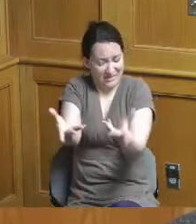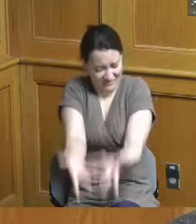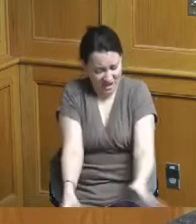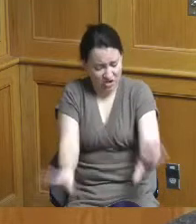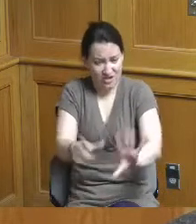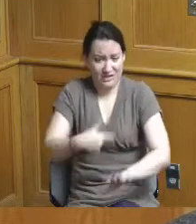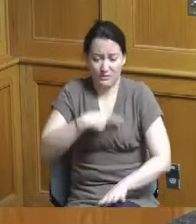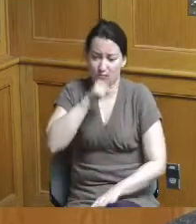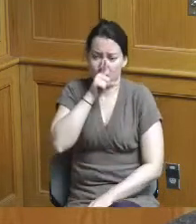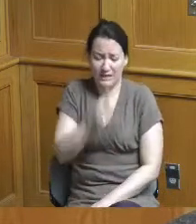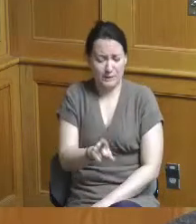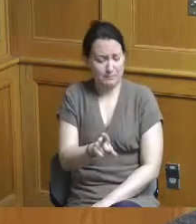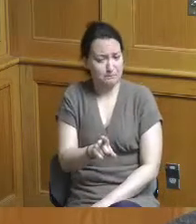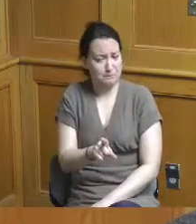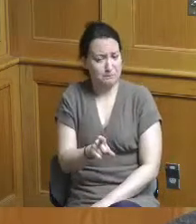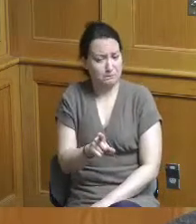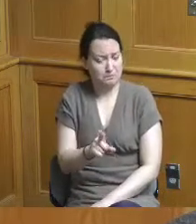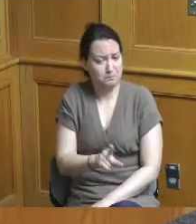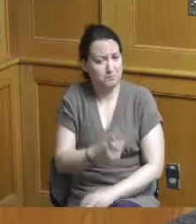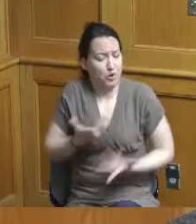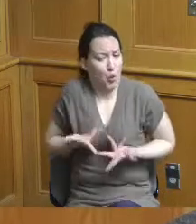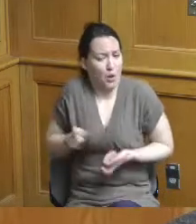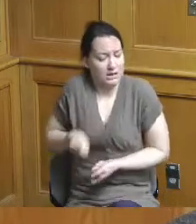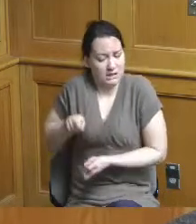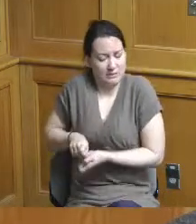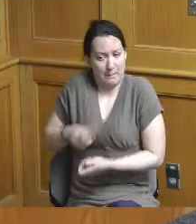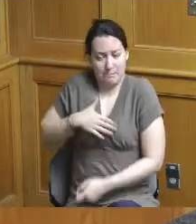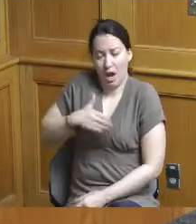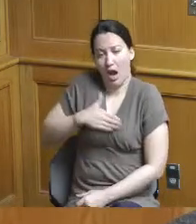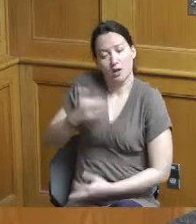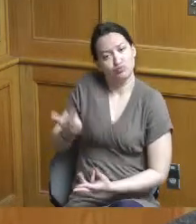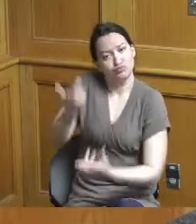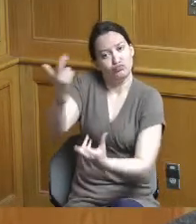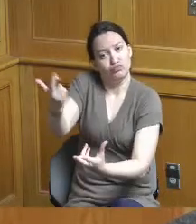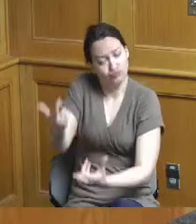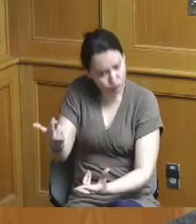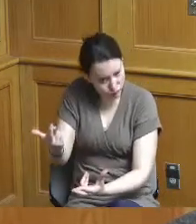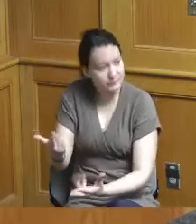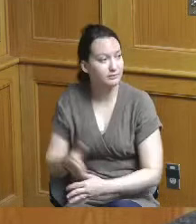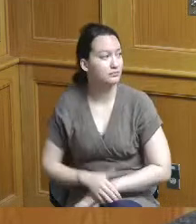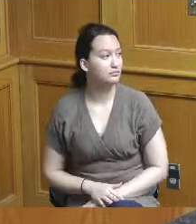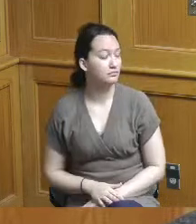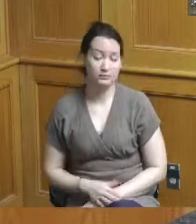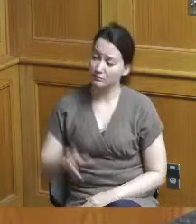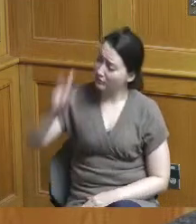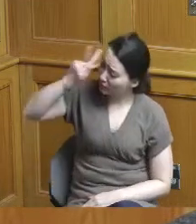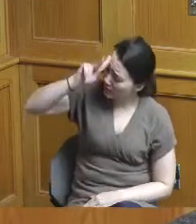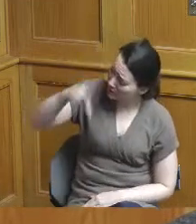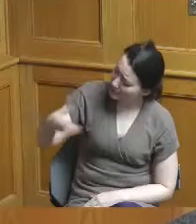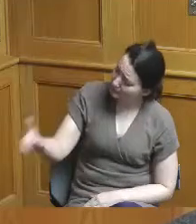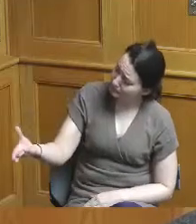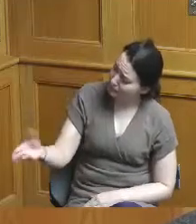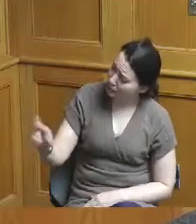really give any other specifics on where my recommendations lie Vice President Reece